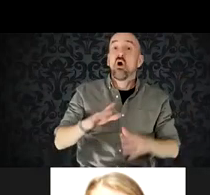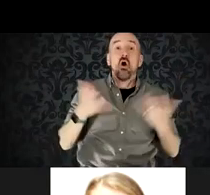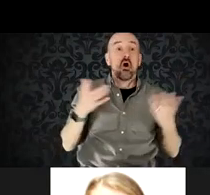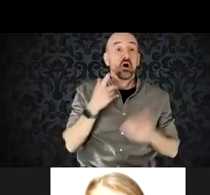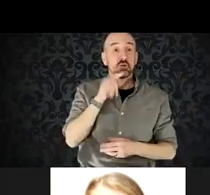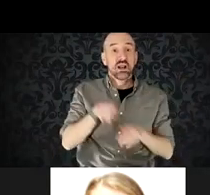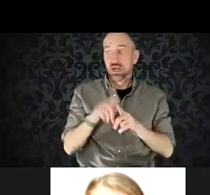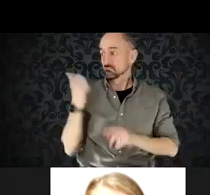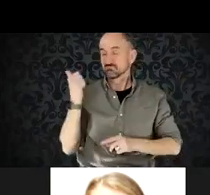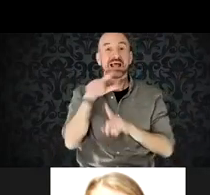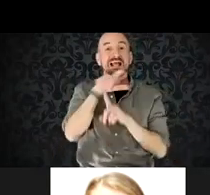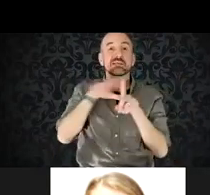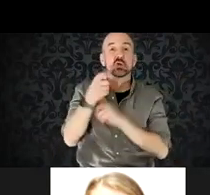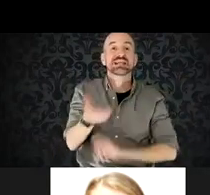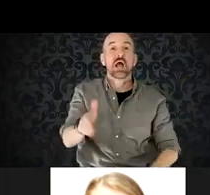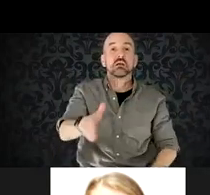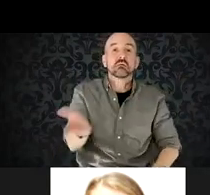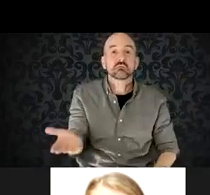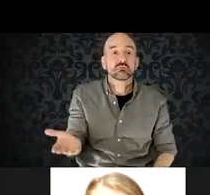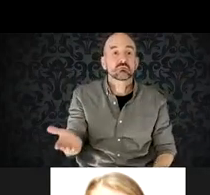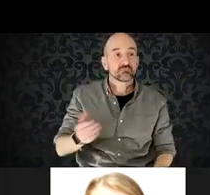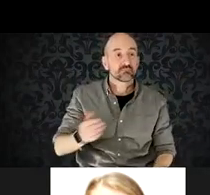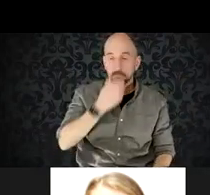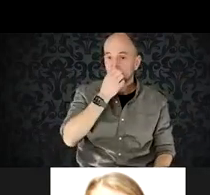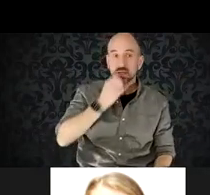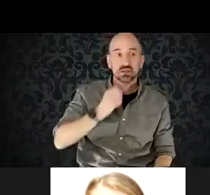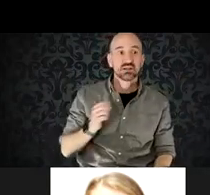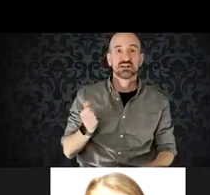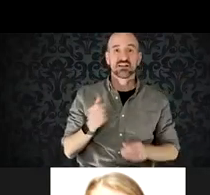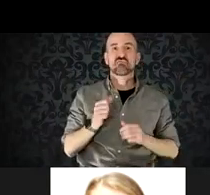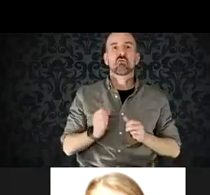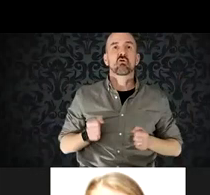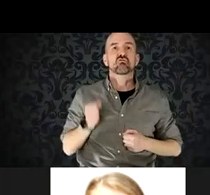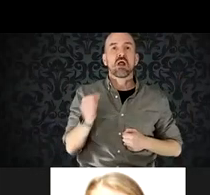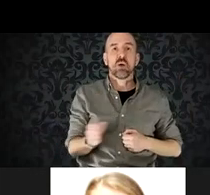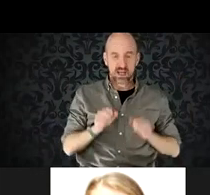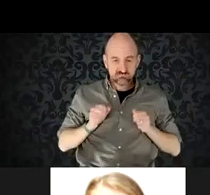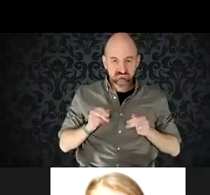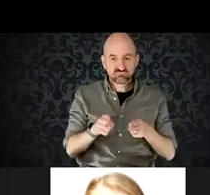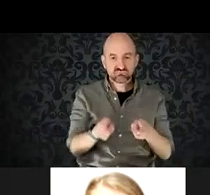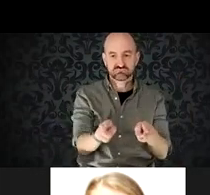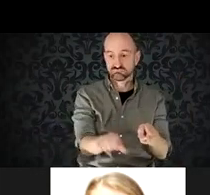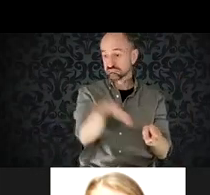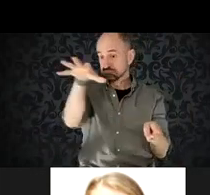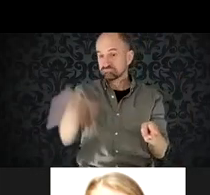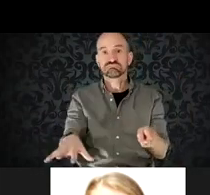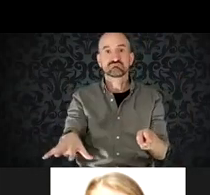long tunnels that people can go under, climbers will be there, textural plants, places to see, quiet places to